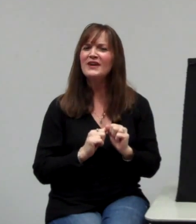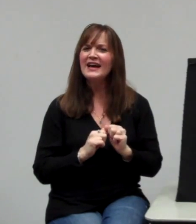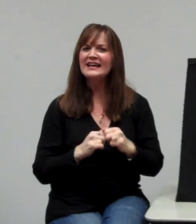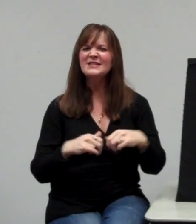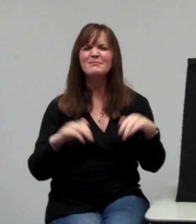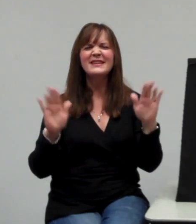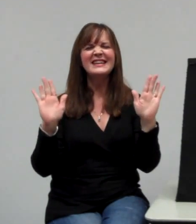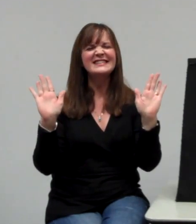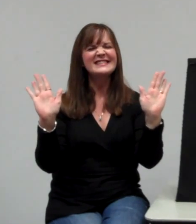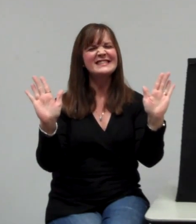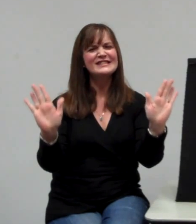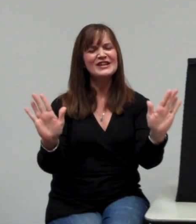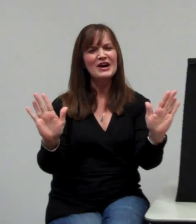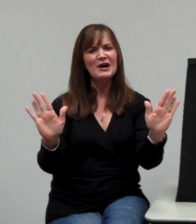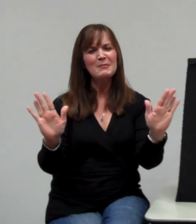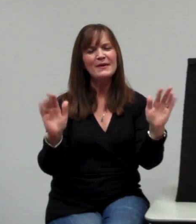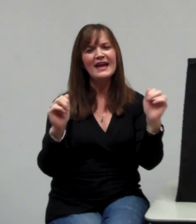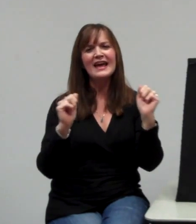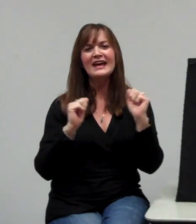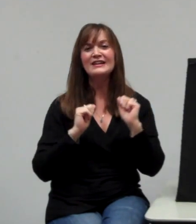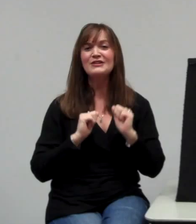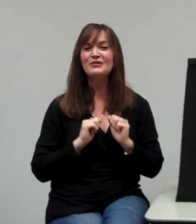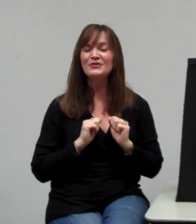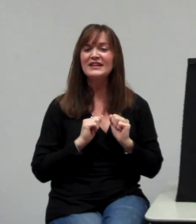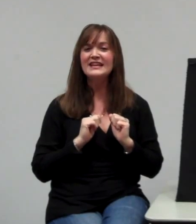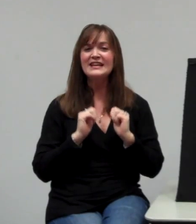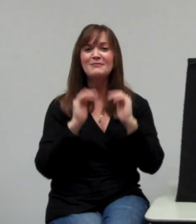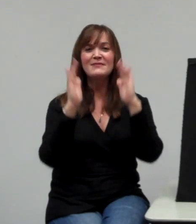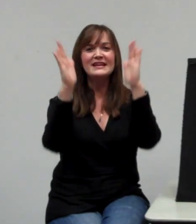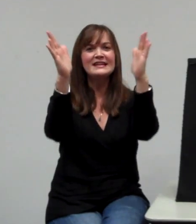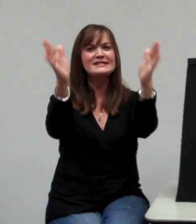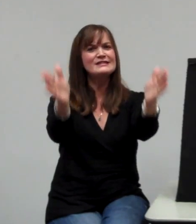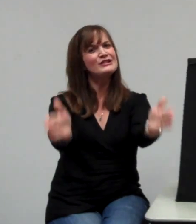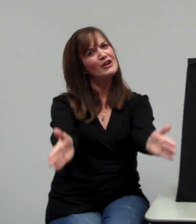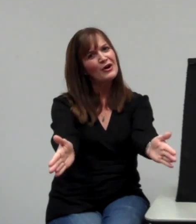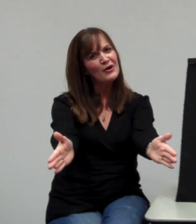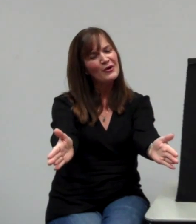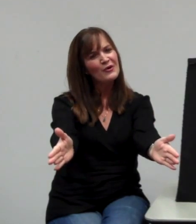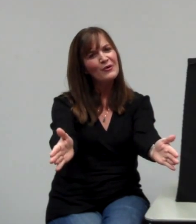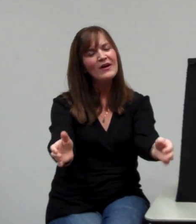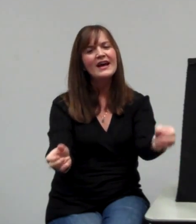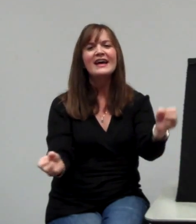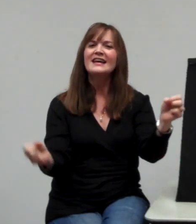Red means, "Stop." And green means, "Go."